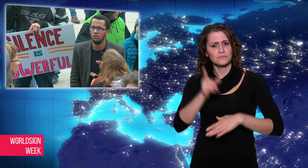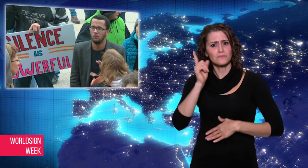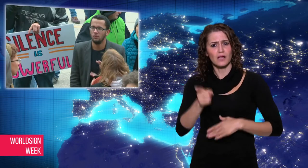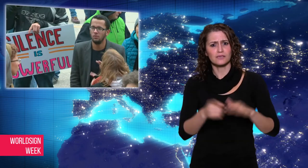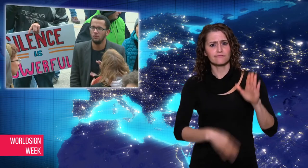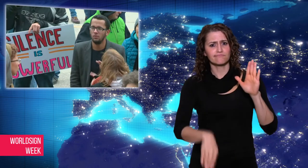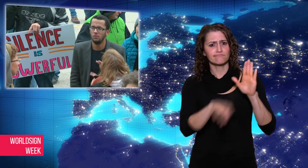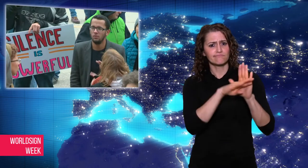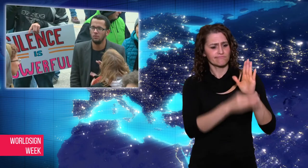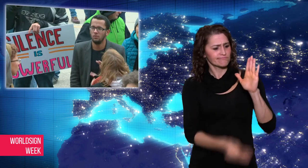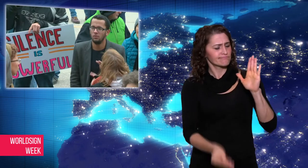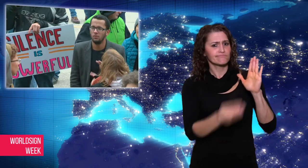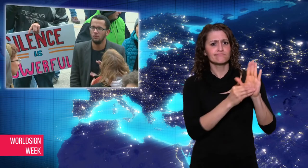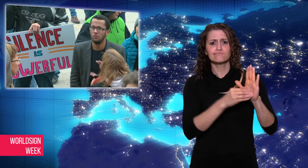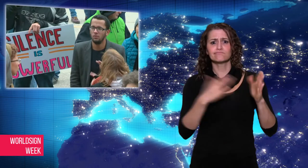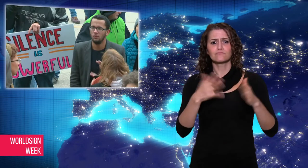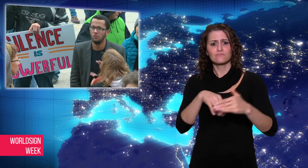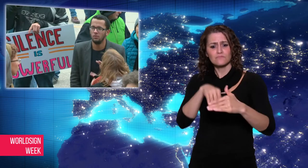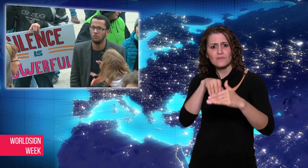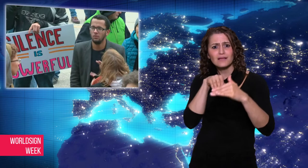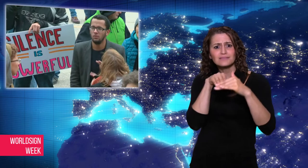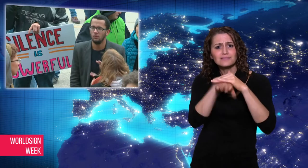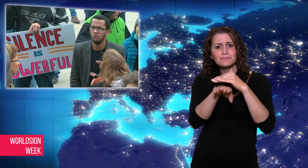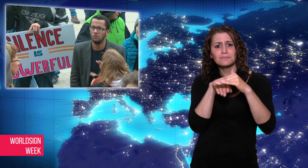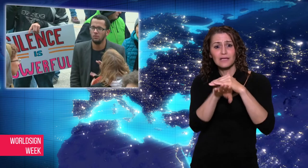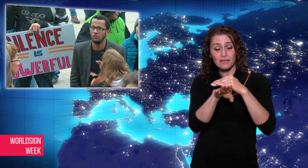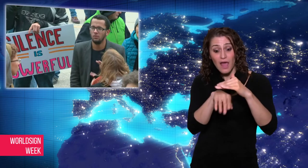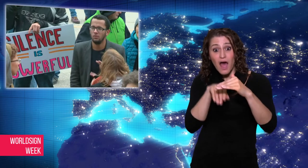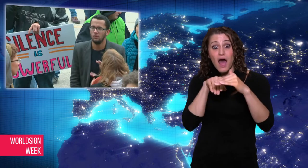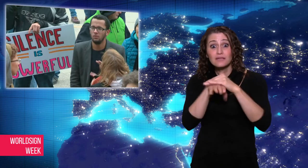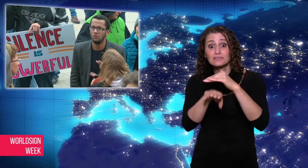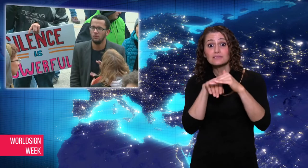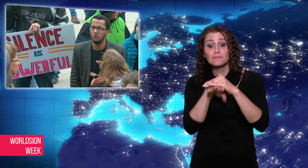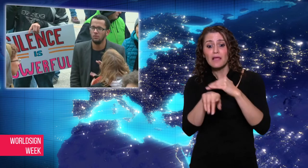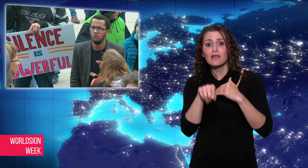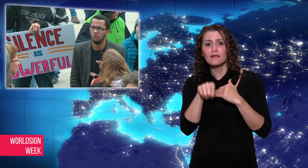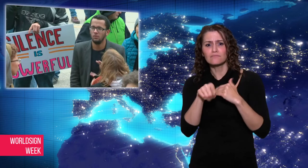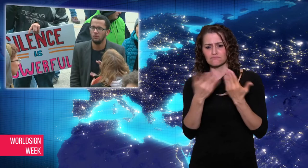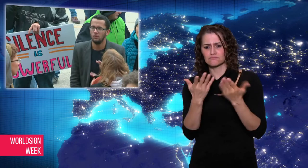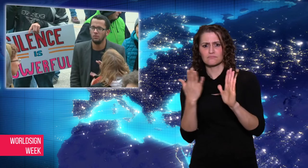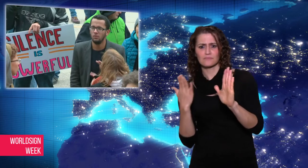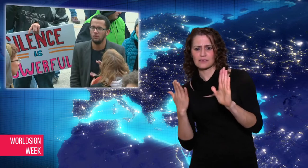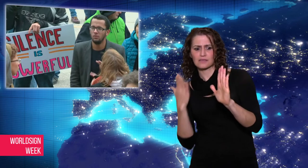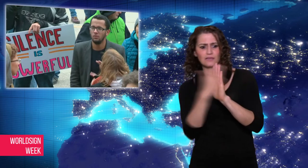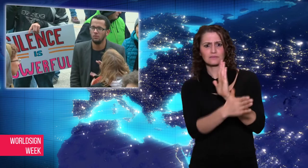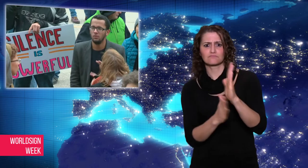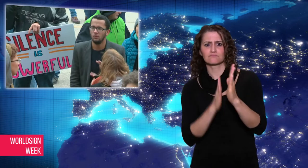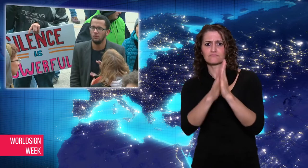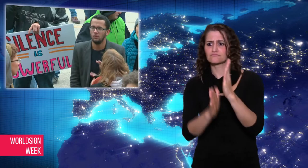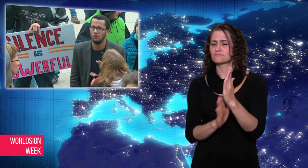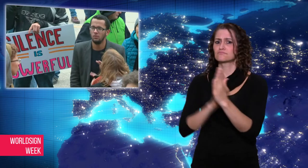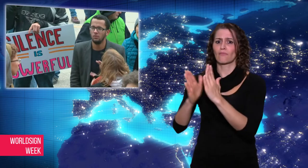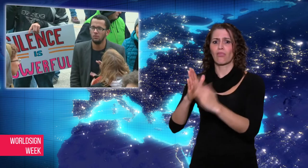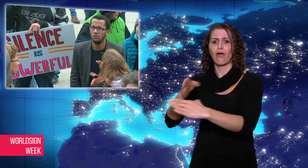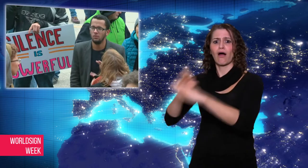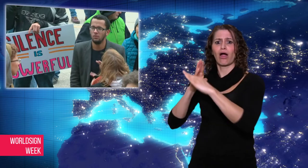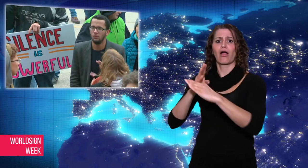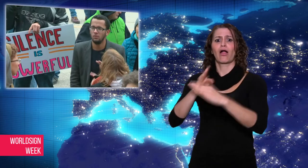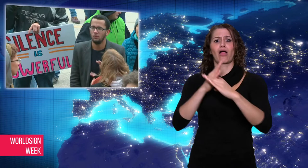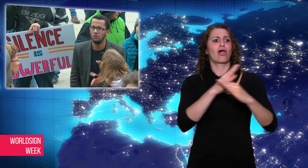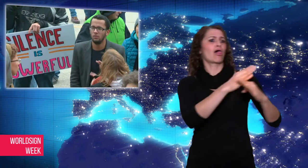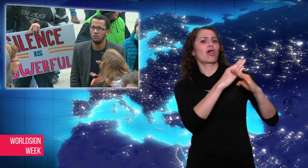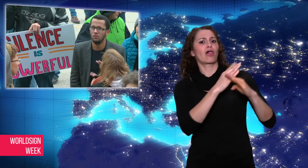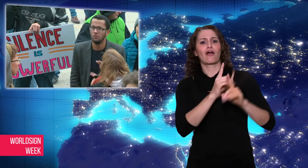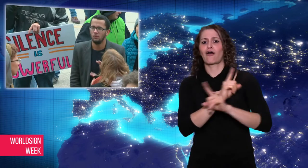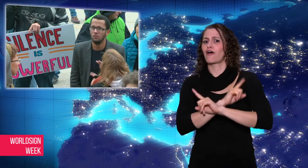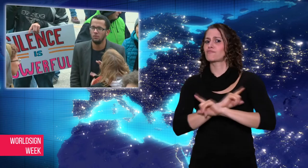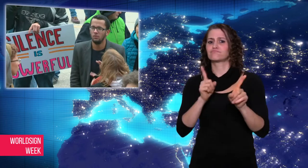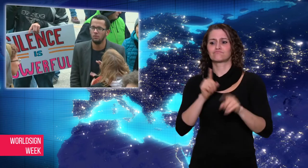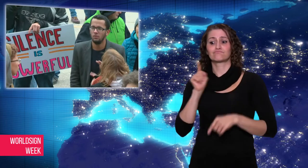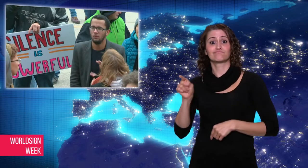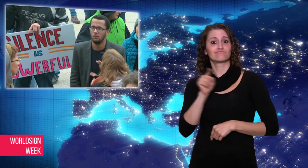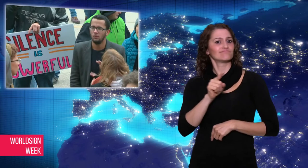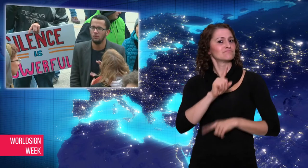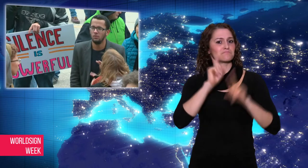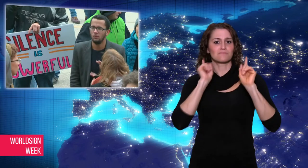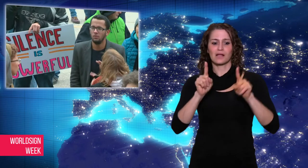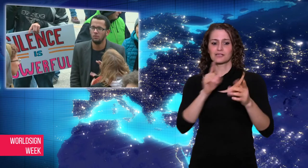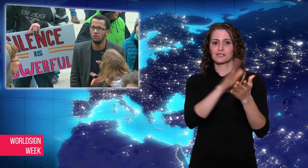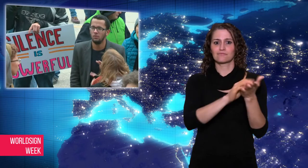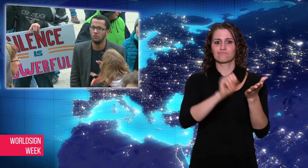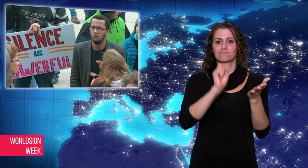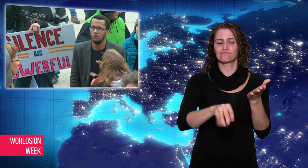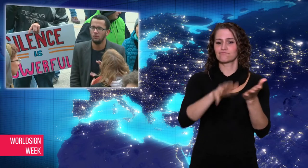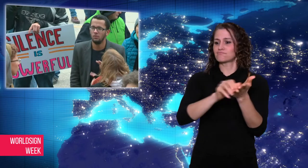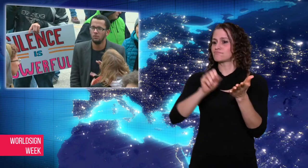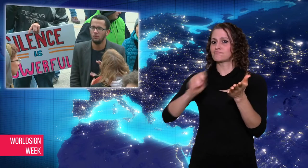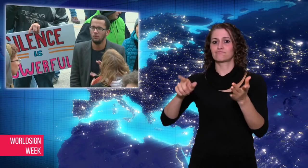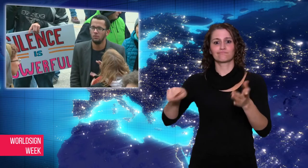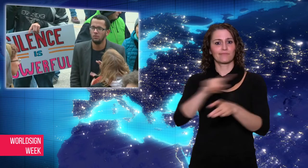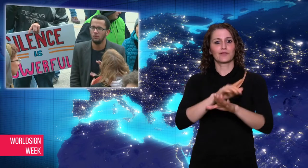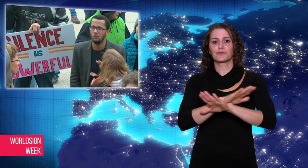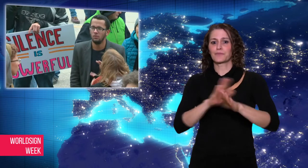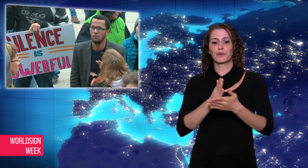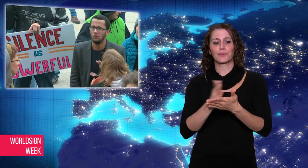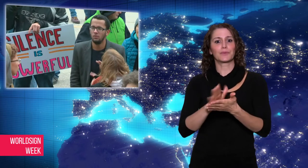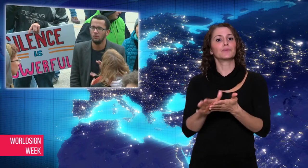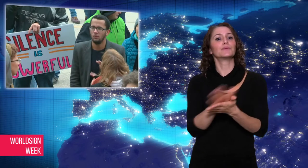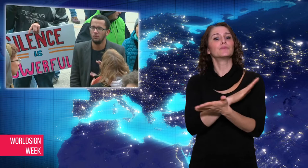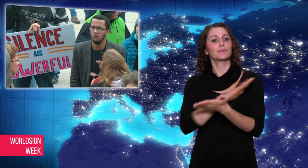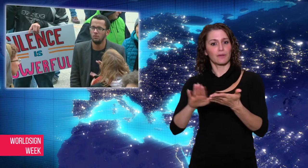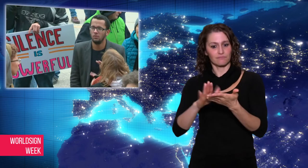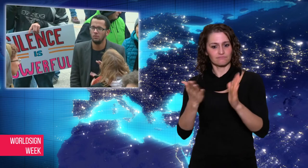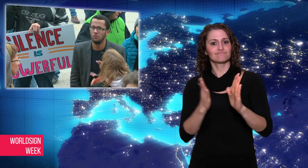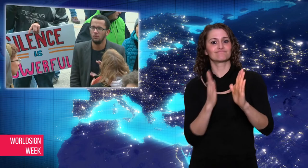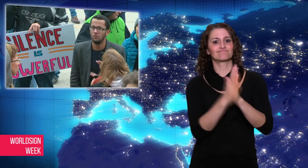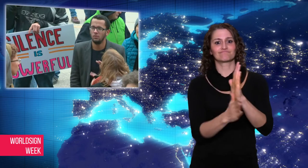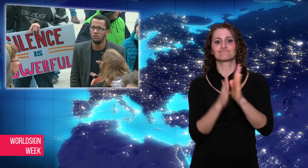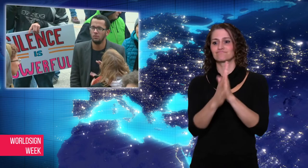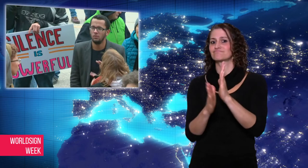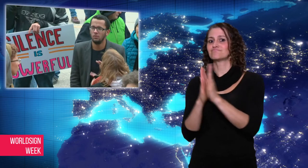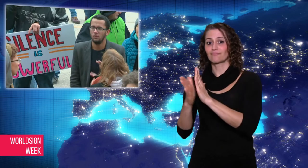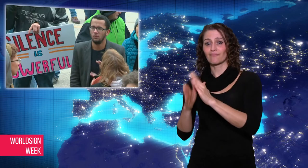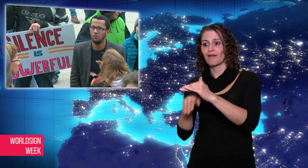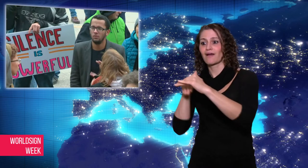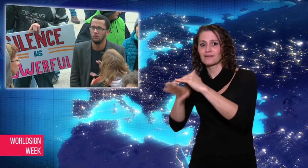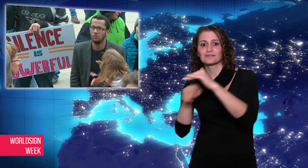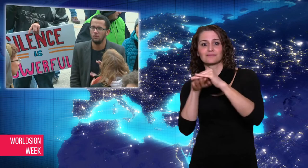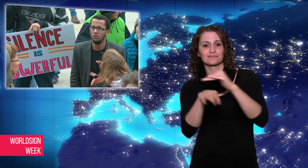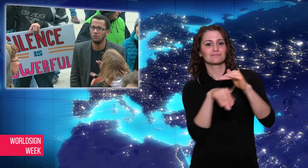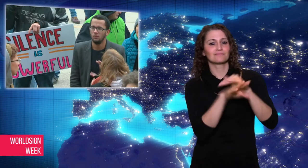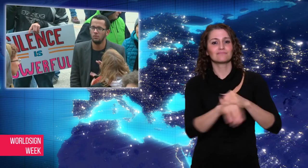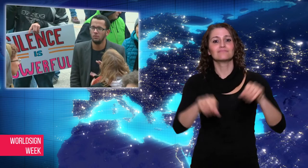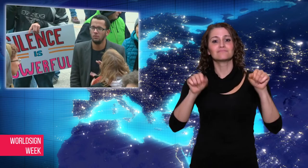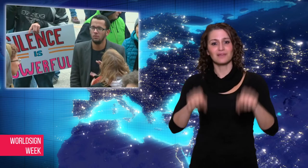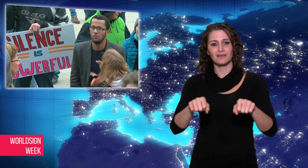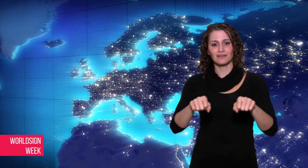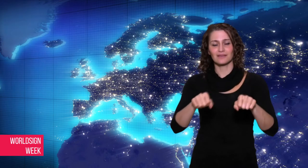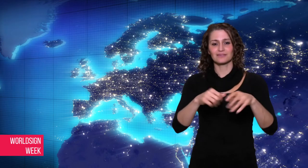of barriers to accessibility.